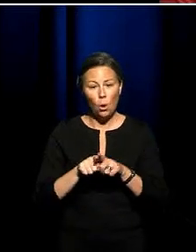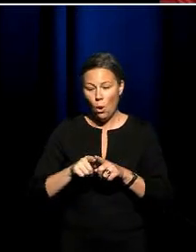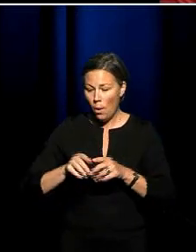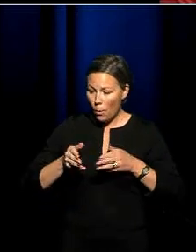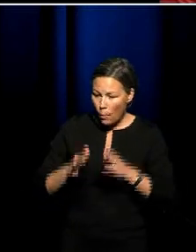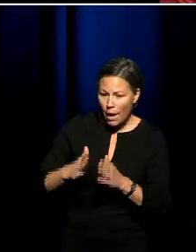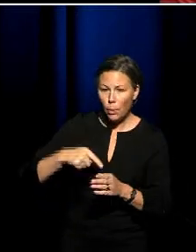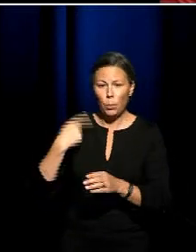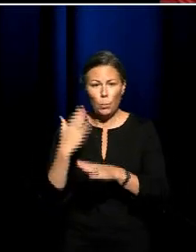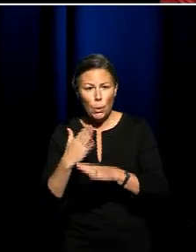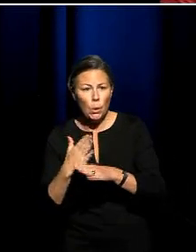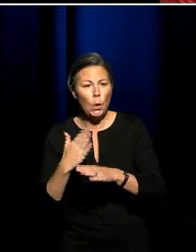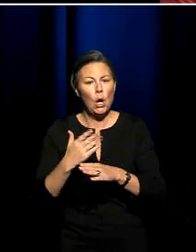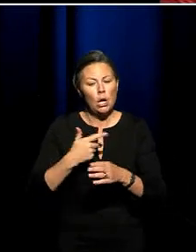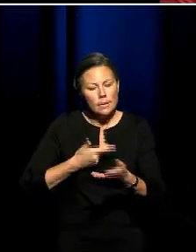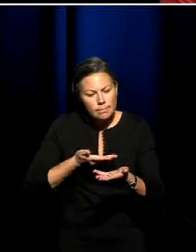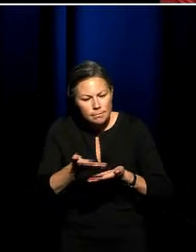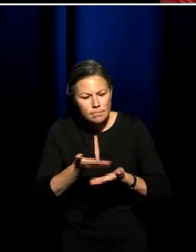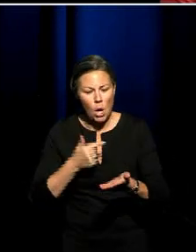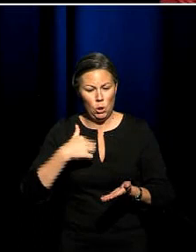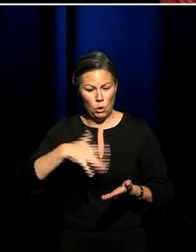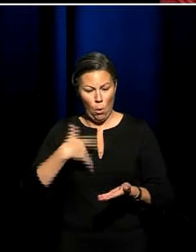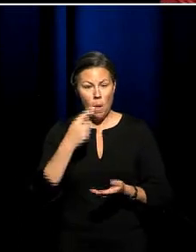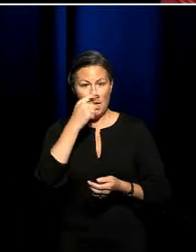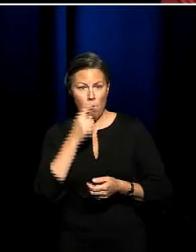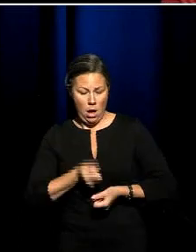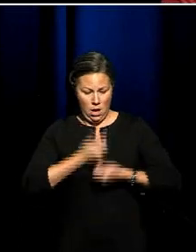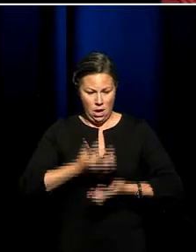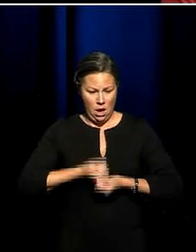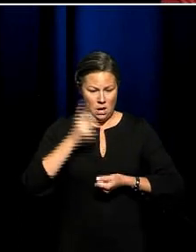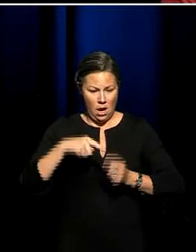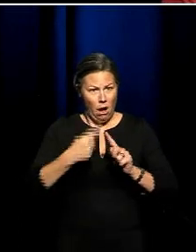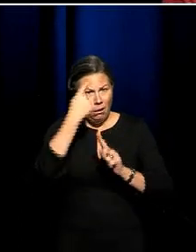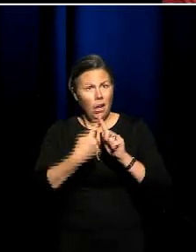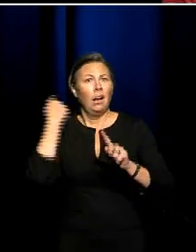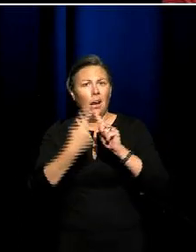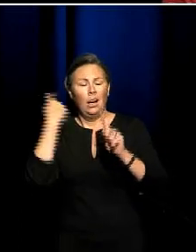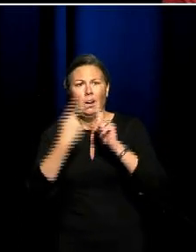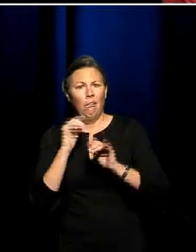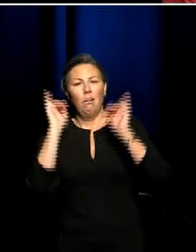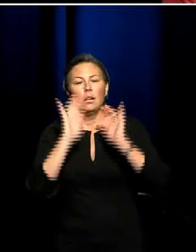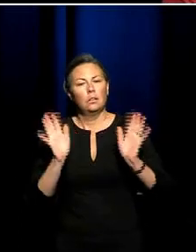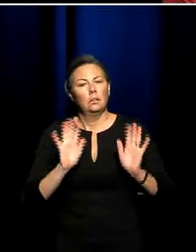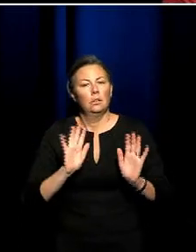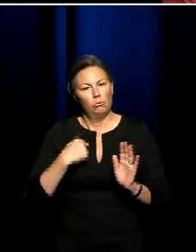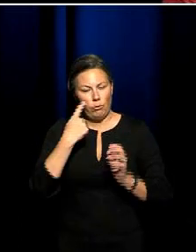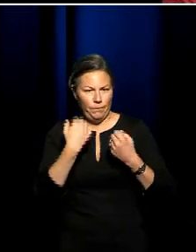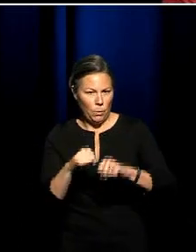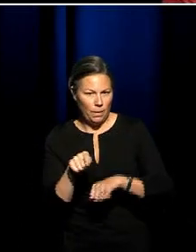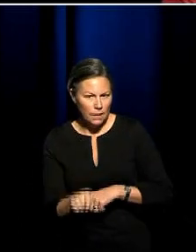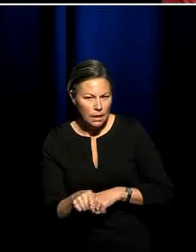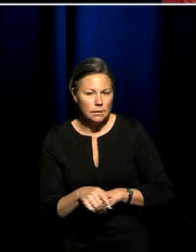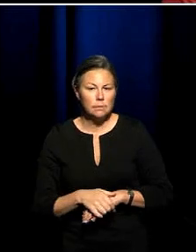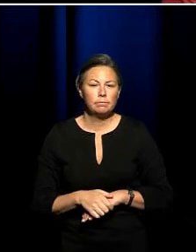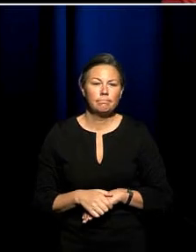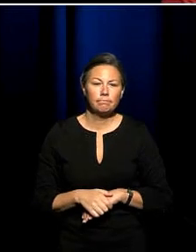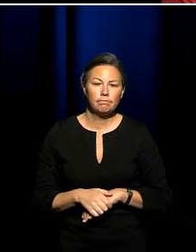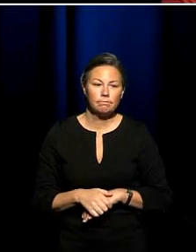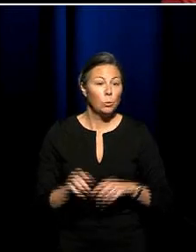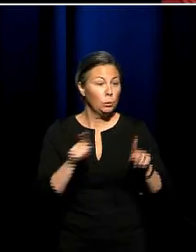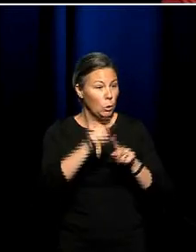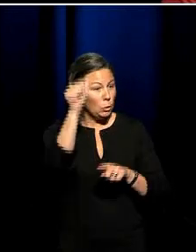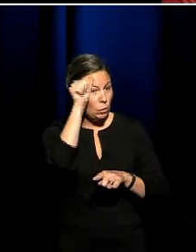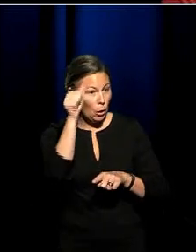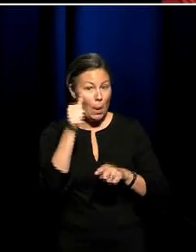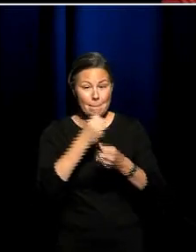the risk of retraumatising people who engage with us. We also recognise that there will be many people who are unable or very reluctant to come forward